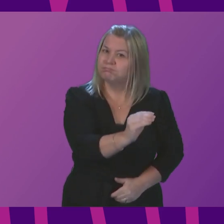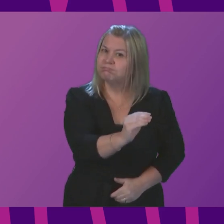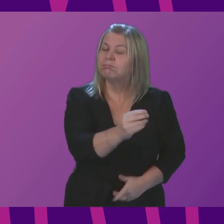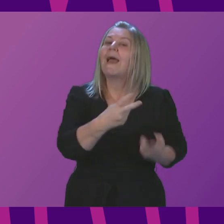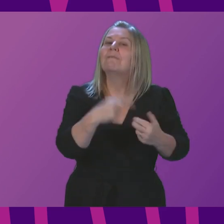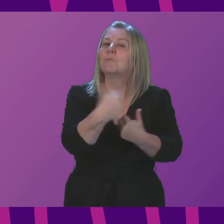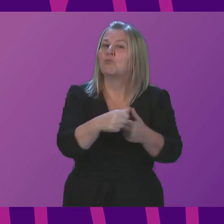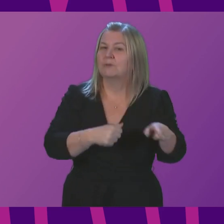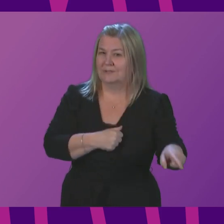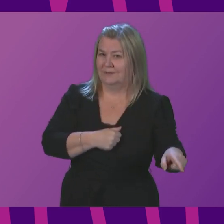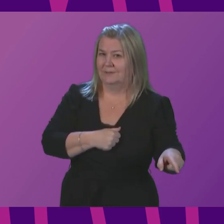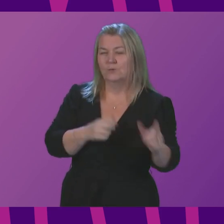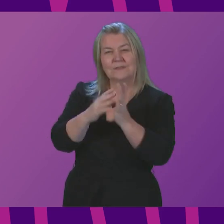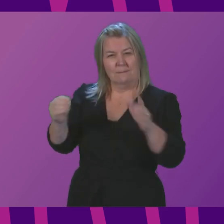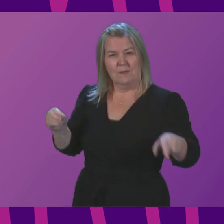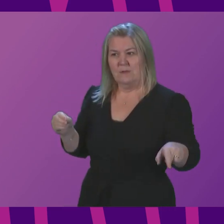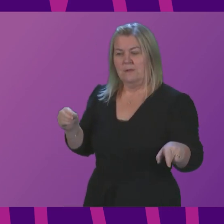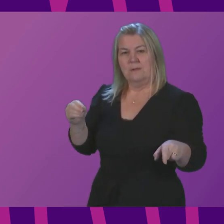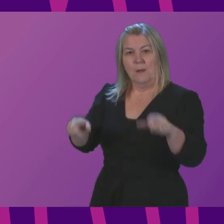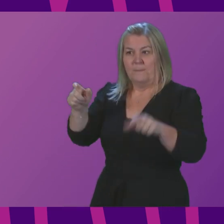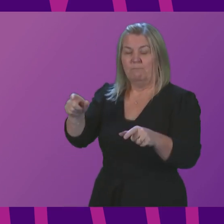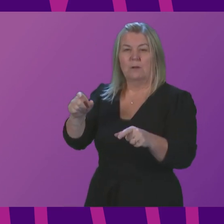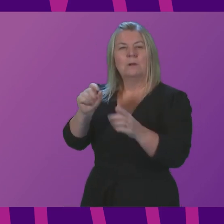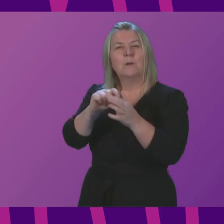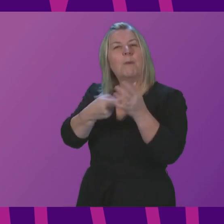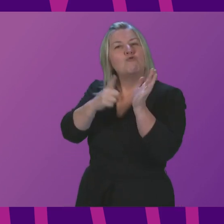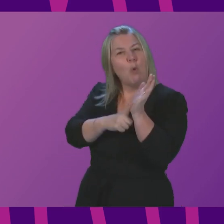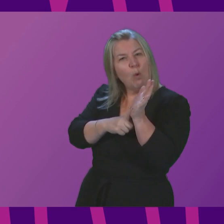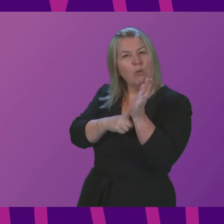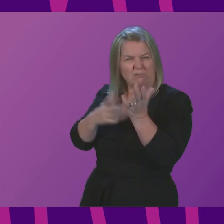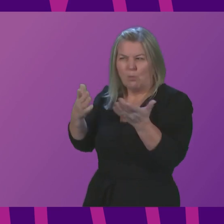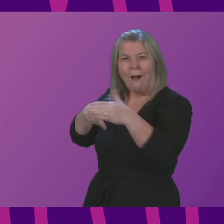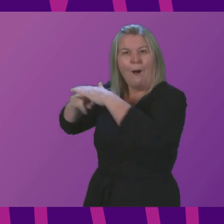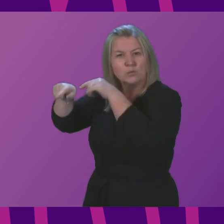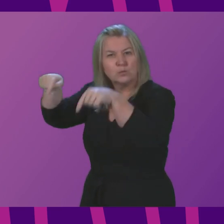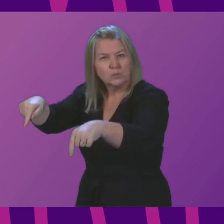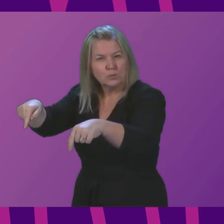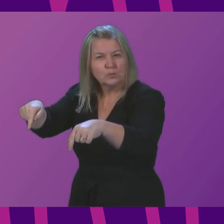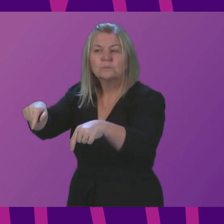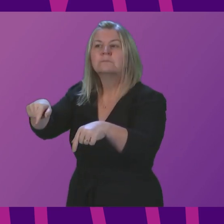that, for example, there is the ability for victims to be notified when people are on